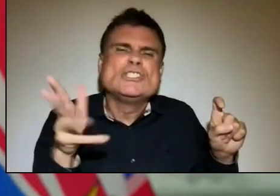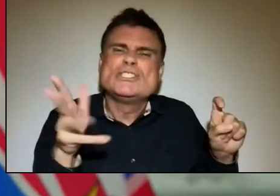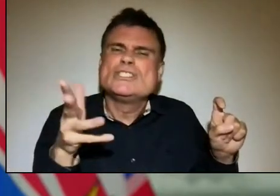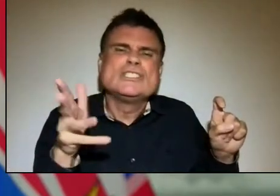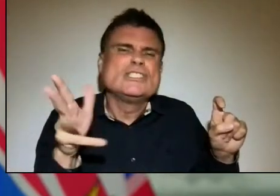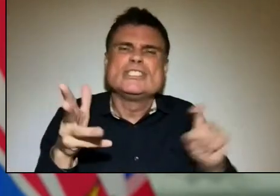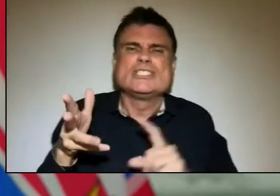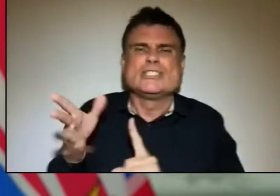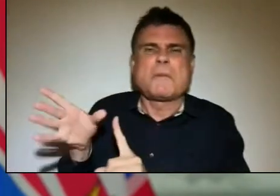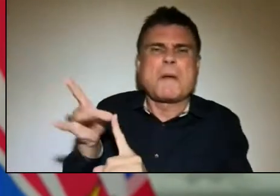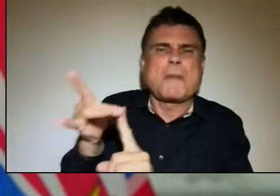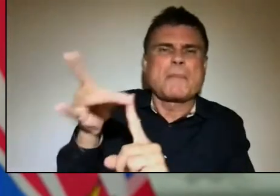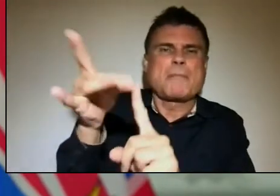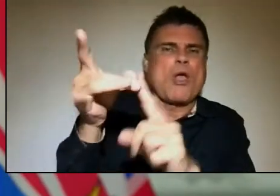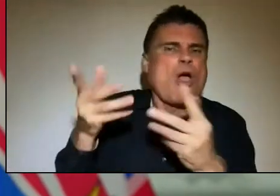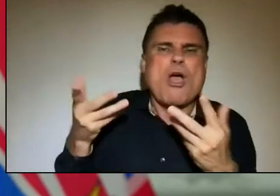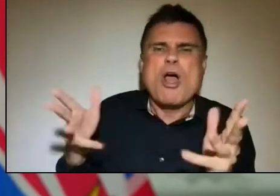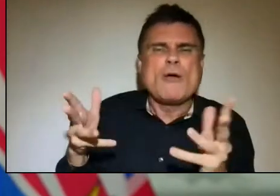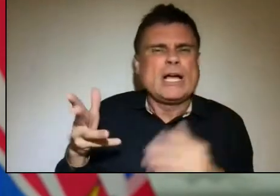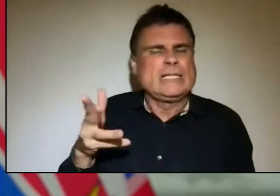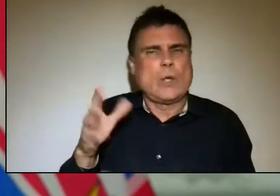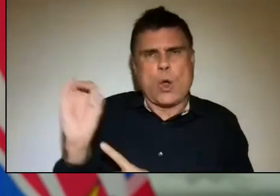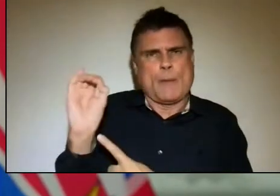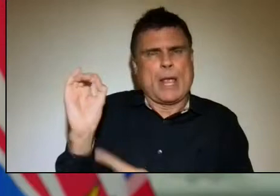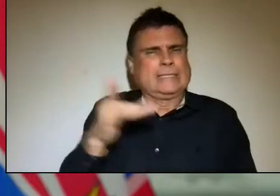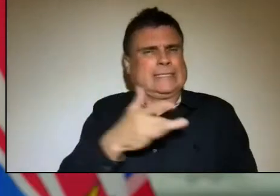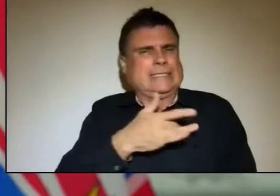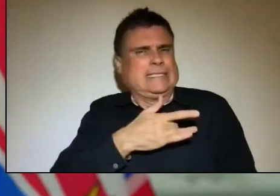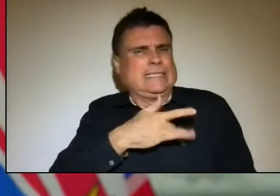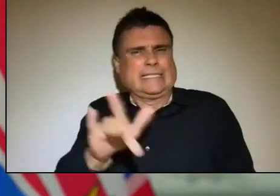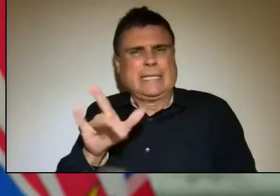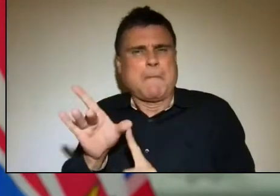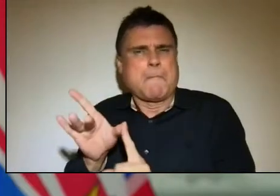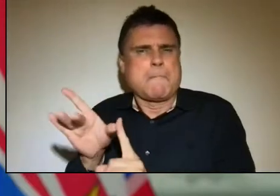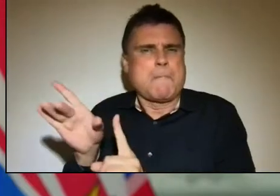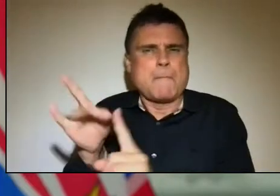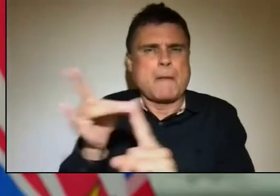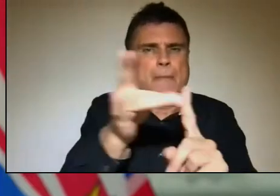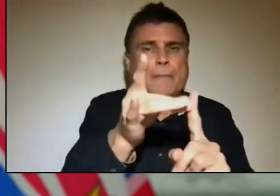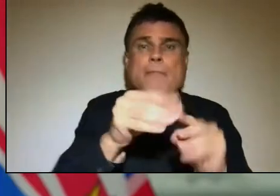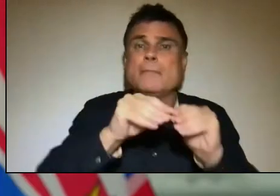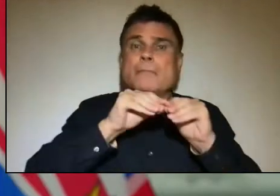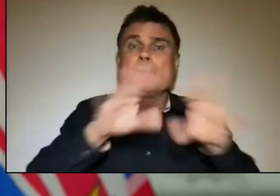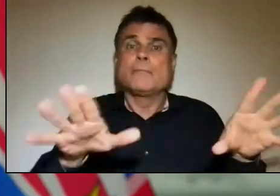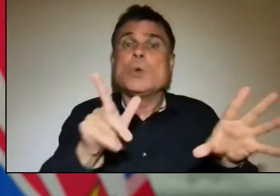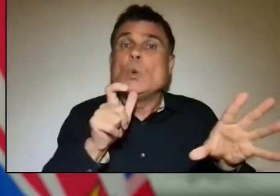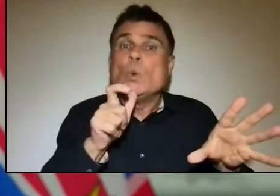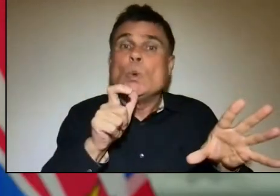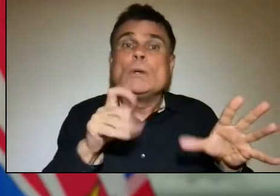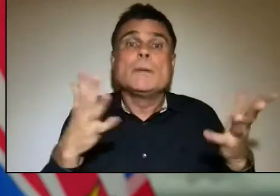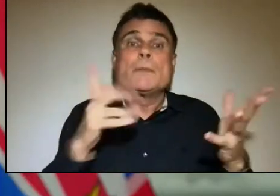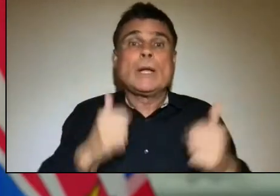And as we've seen before, it spreads to the people that we are closest with, the people we